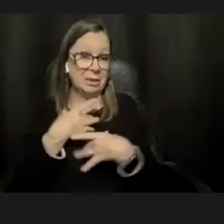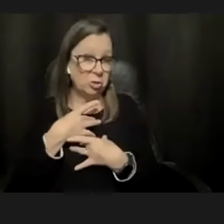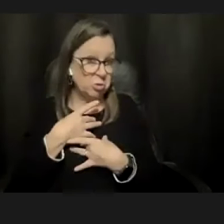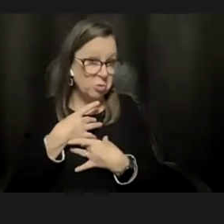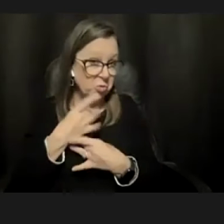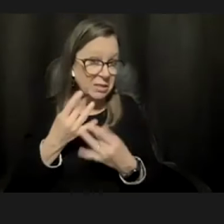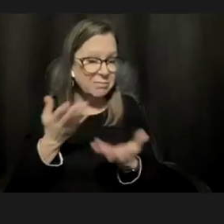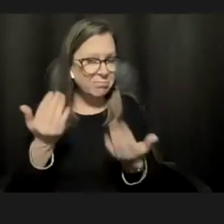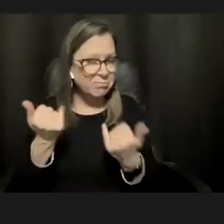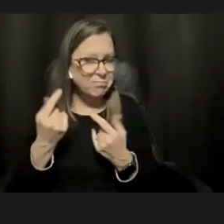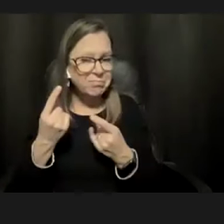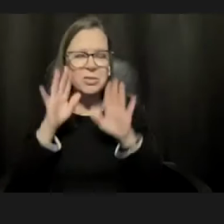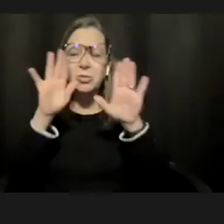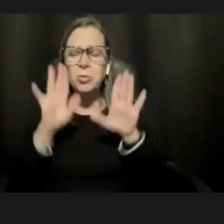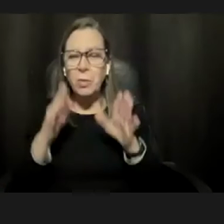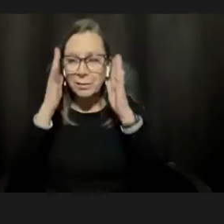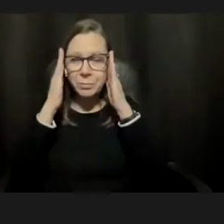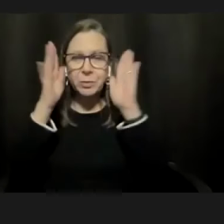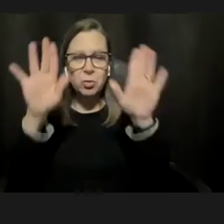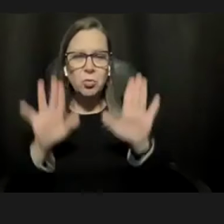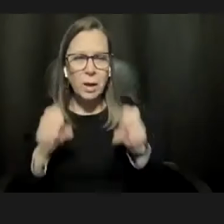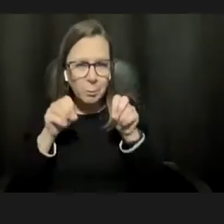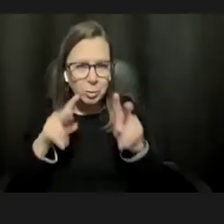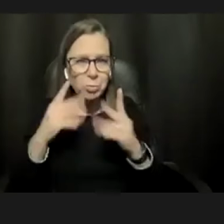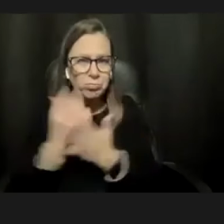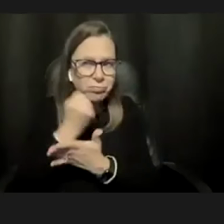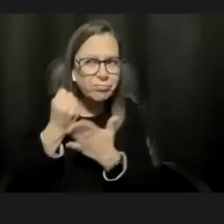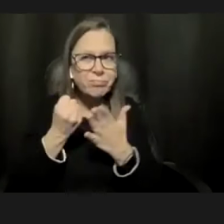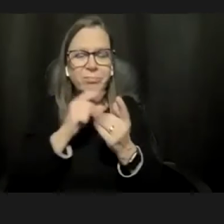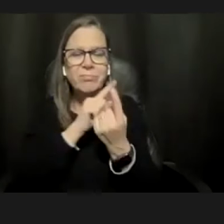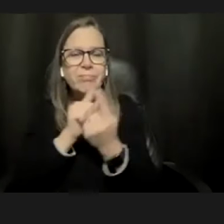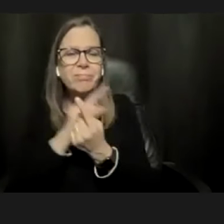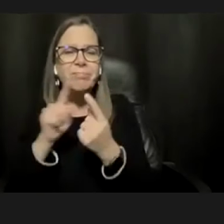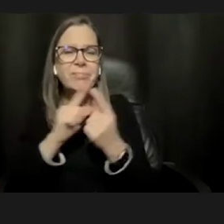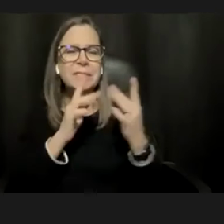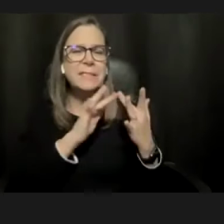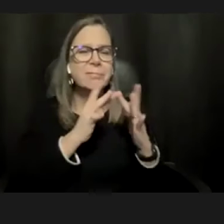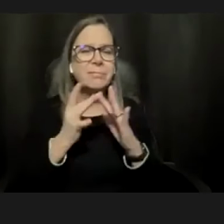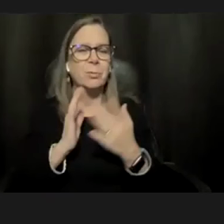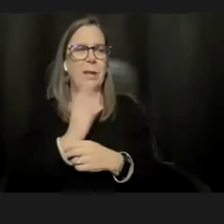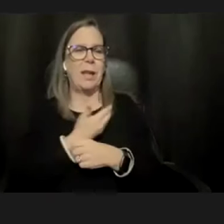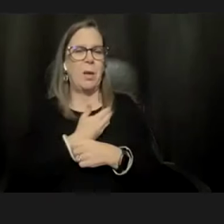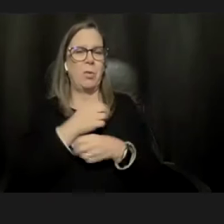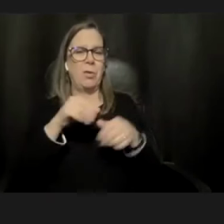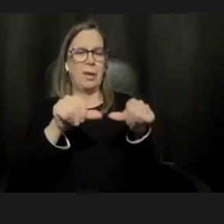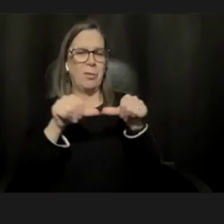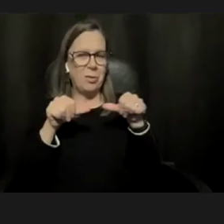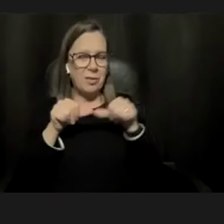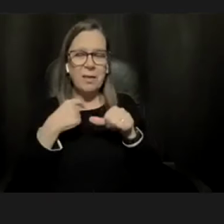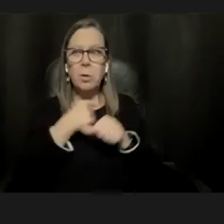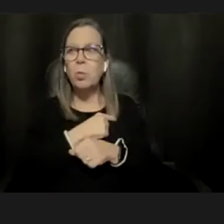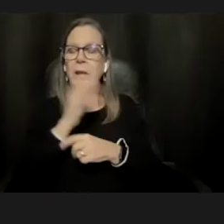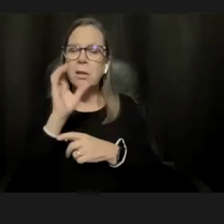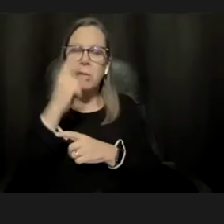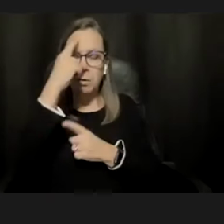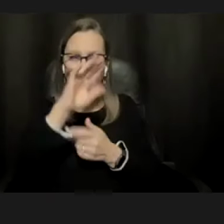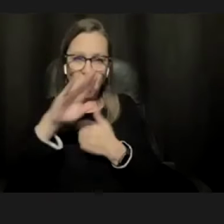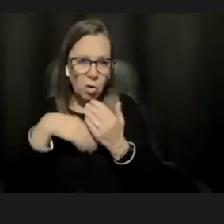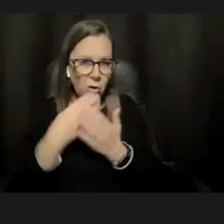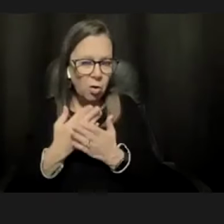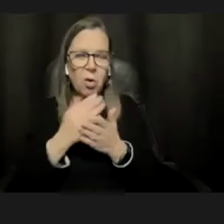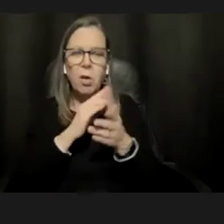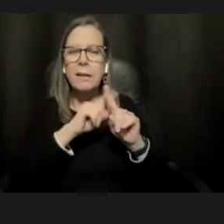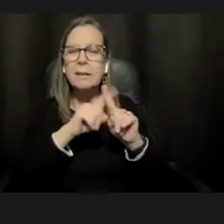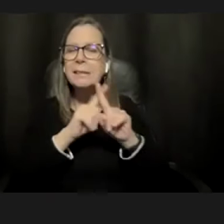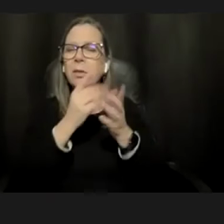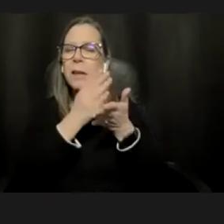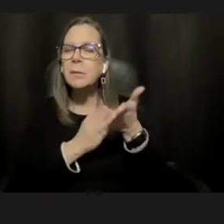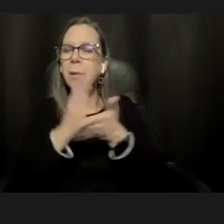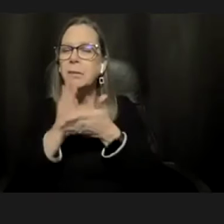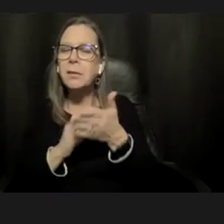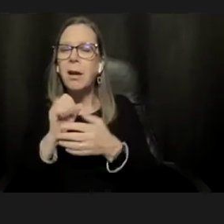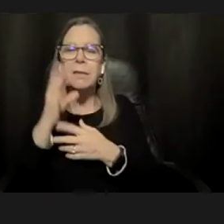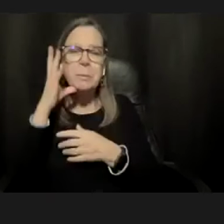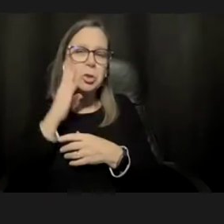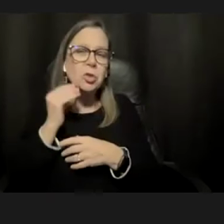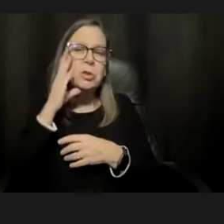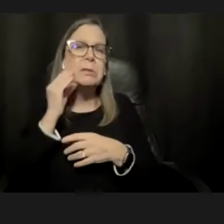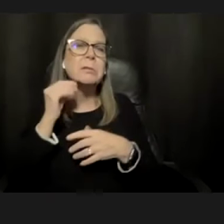a great opportunity to network in our area and we look for all aspects of experiences,